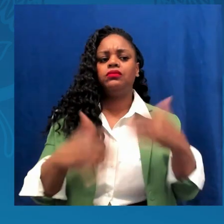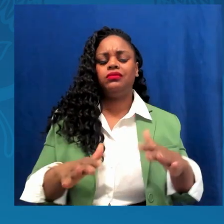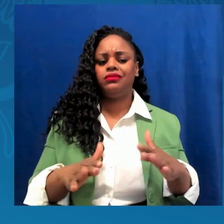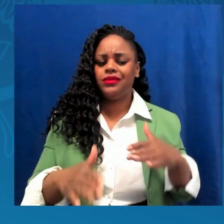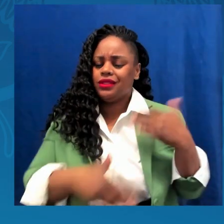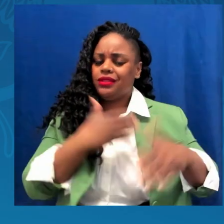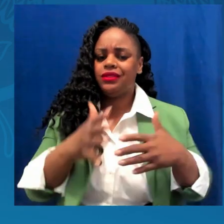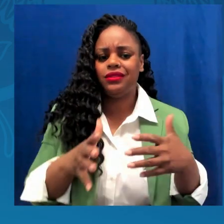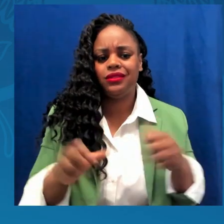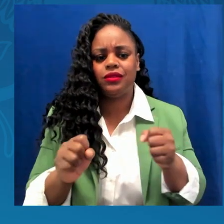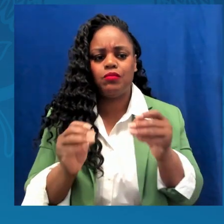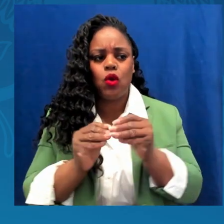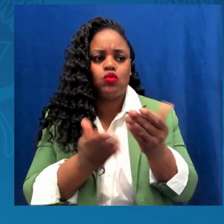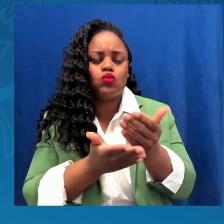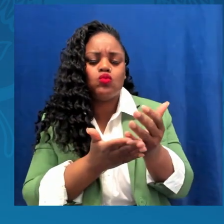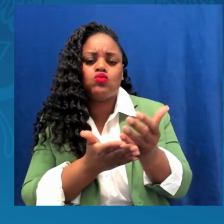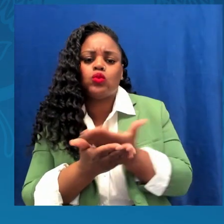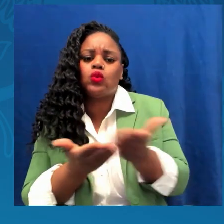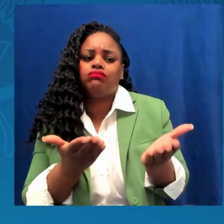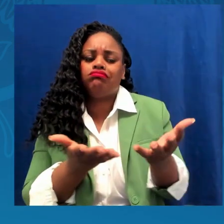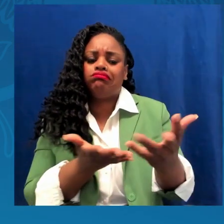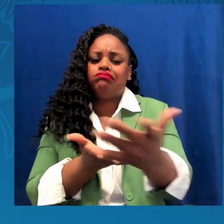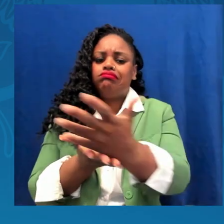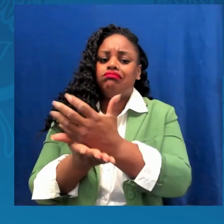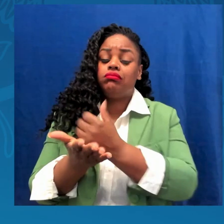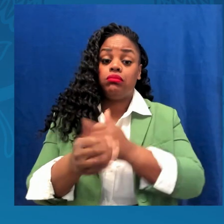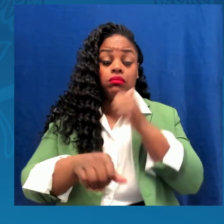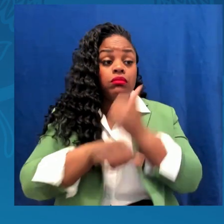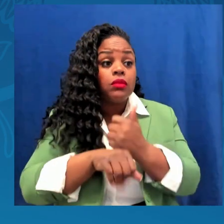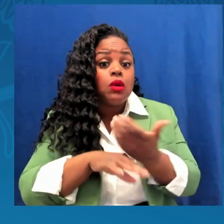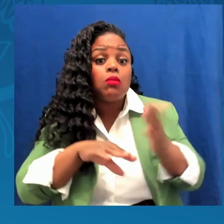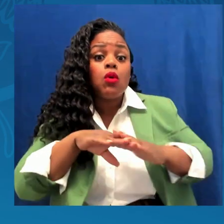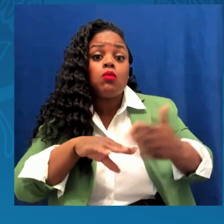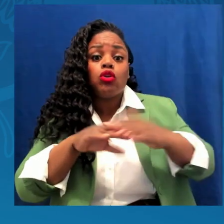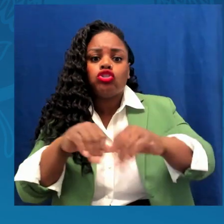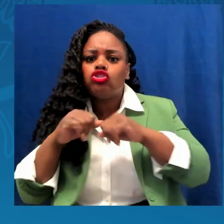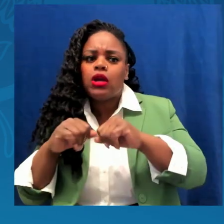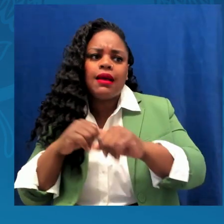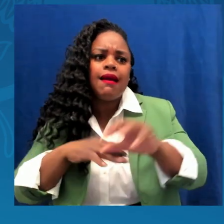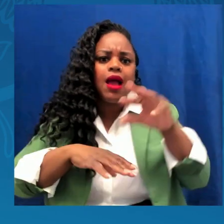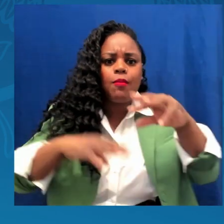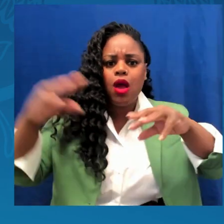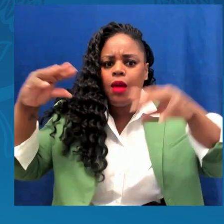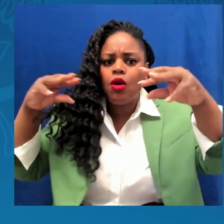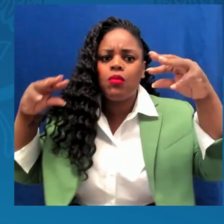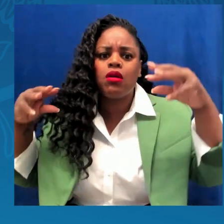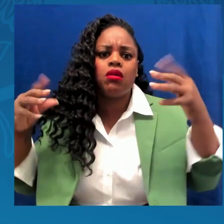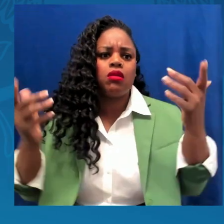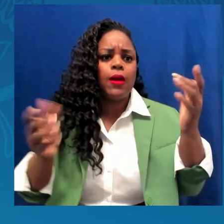To install more security cameras to improve emergency response plans to train personnel